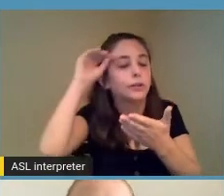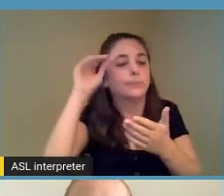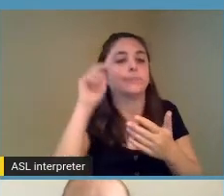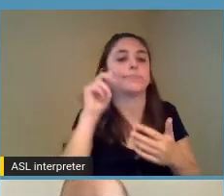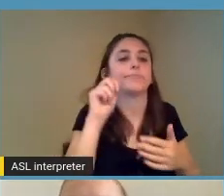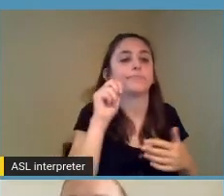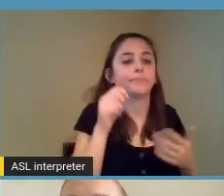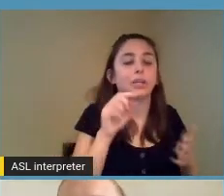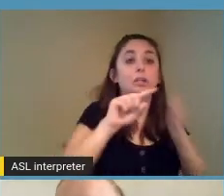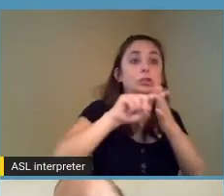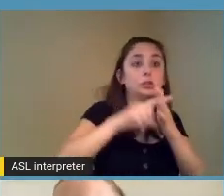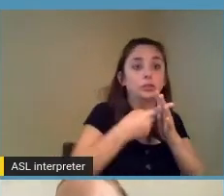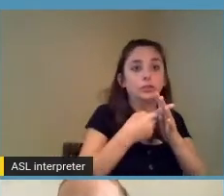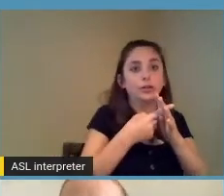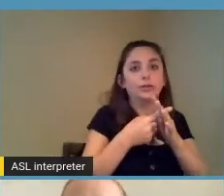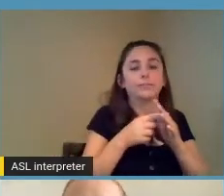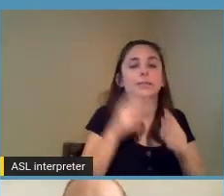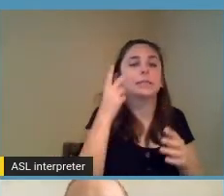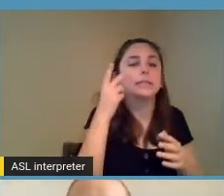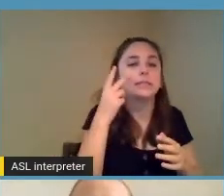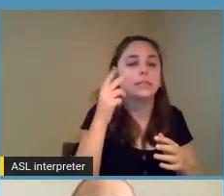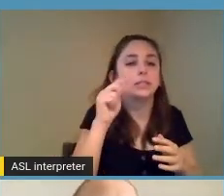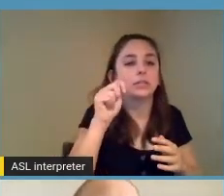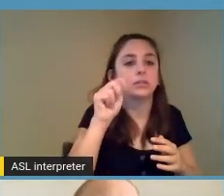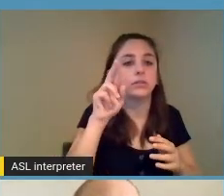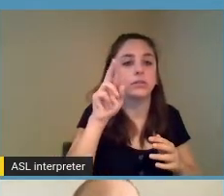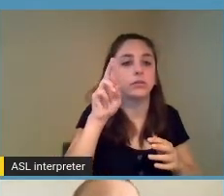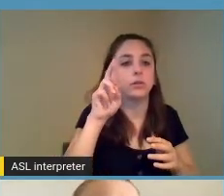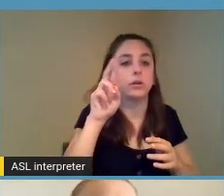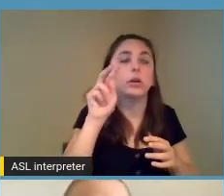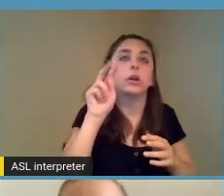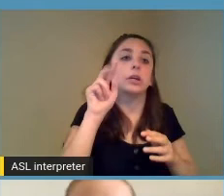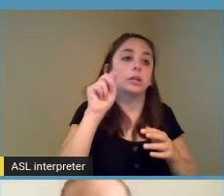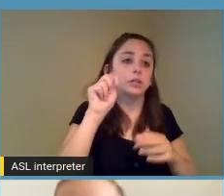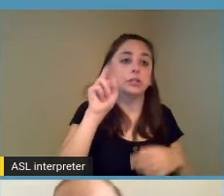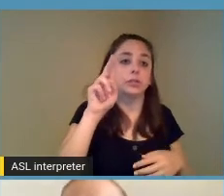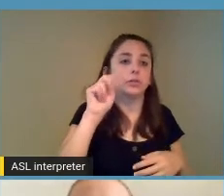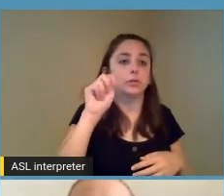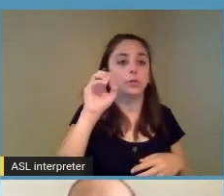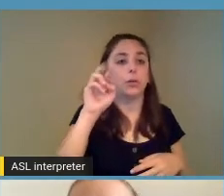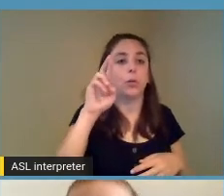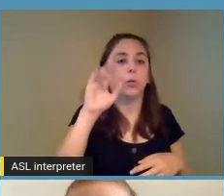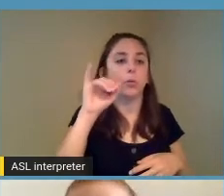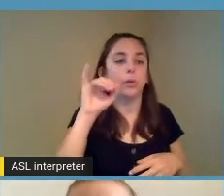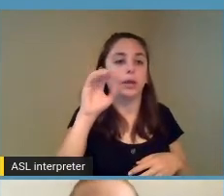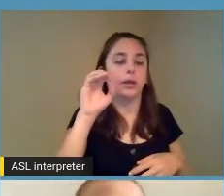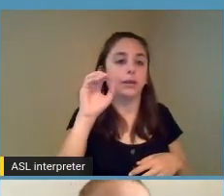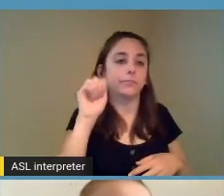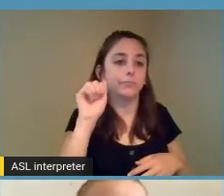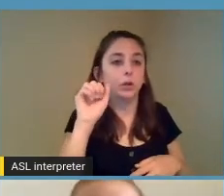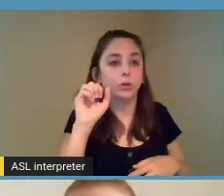can kind of play with those templates as well. To get the feel for how it works. So audacity